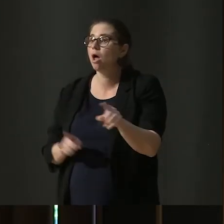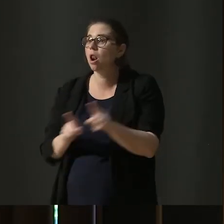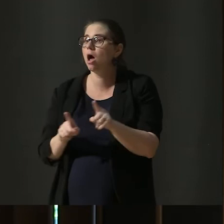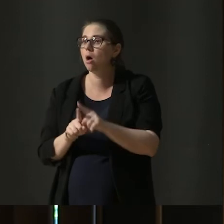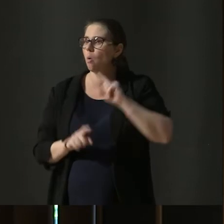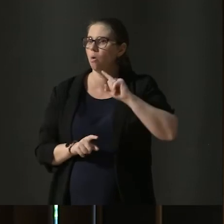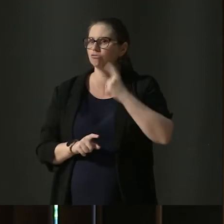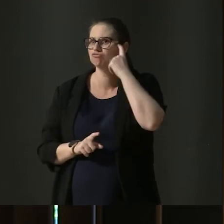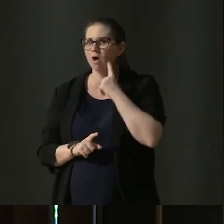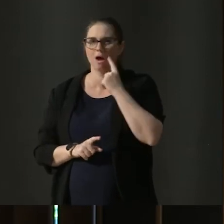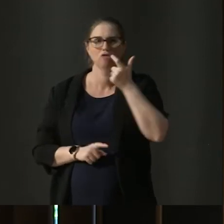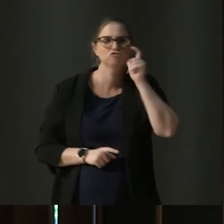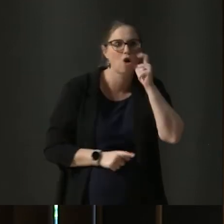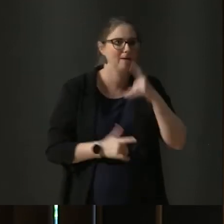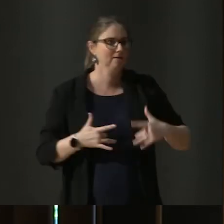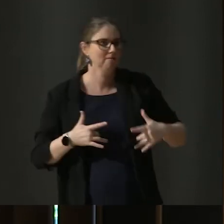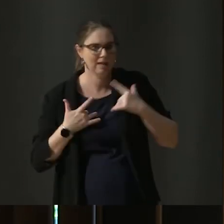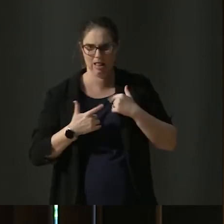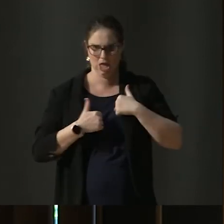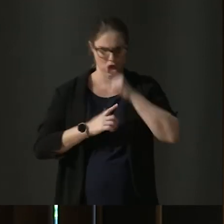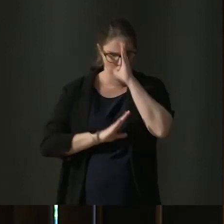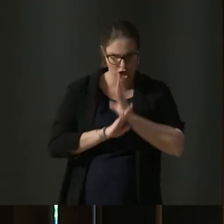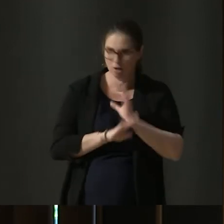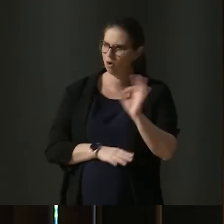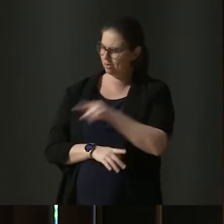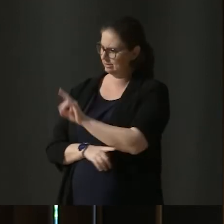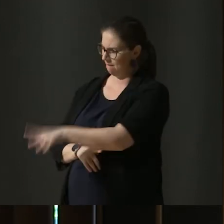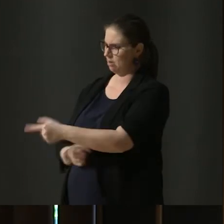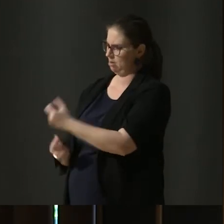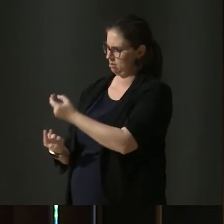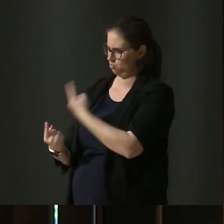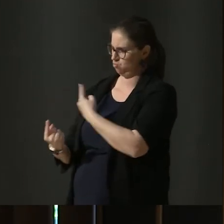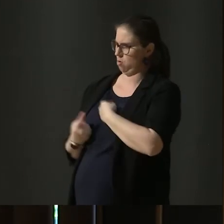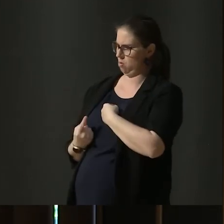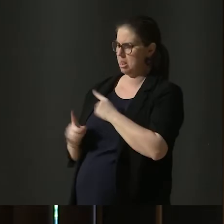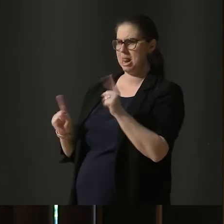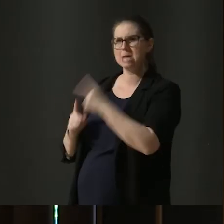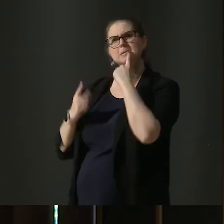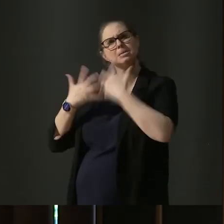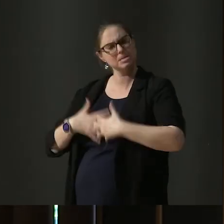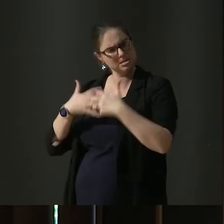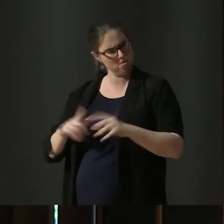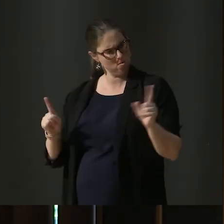He had expressed them and now he was trying to work out what action he could take next to help him.